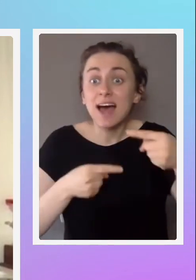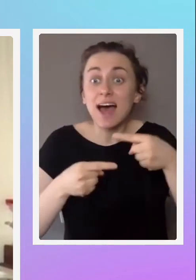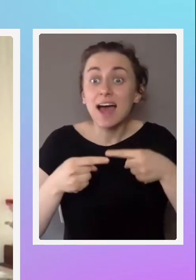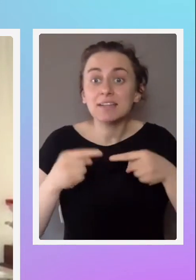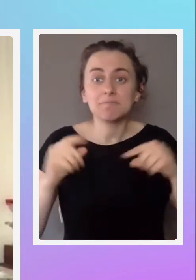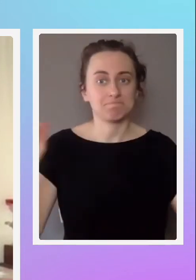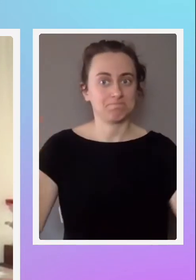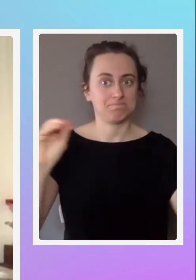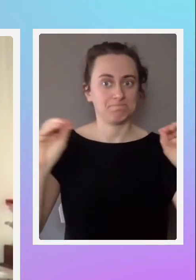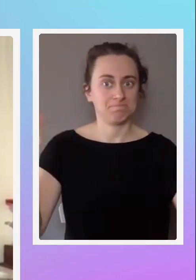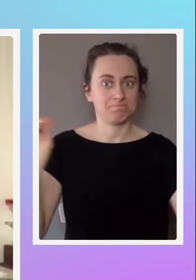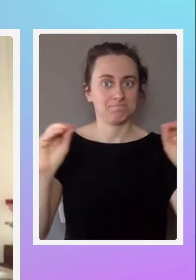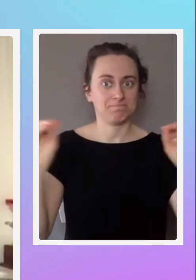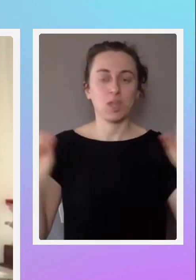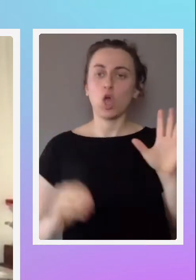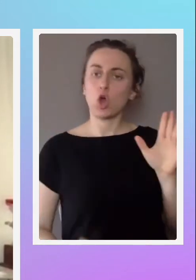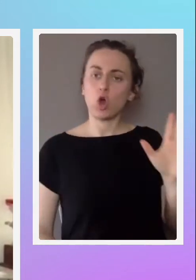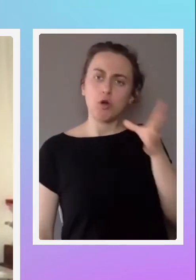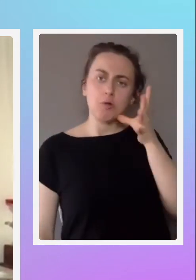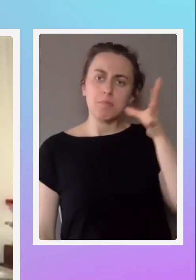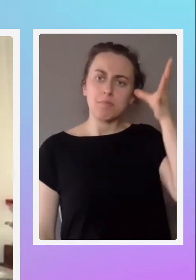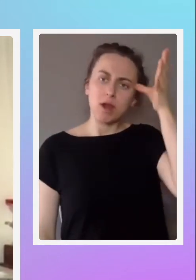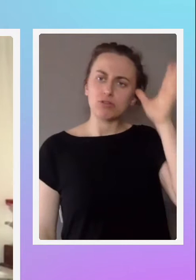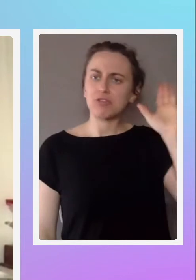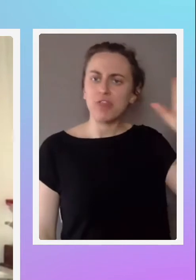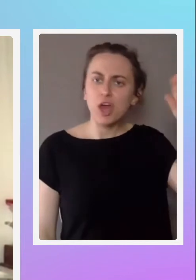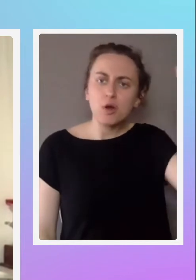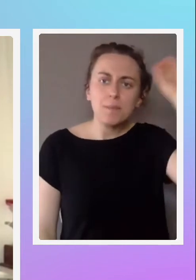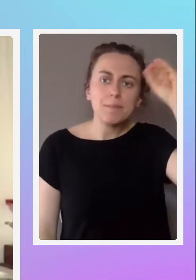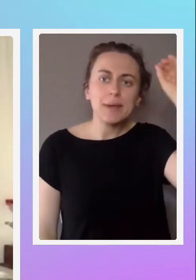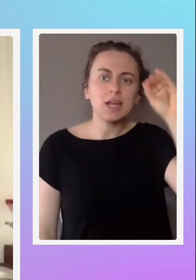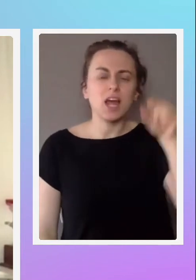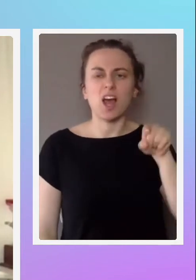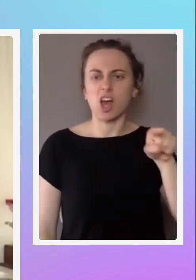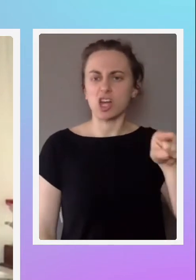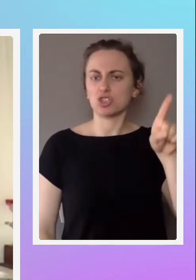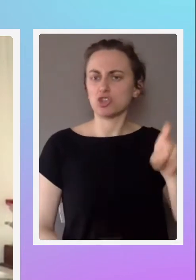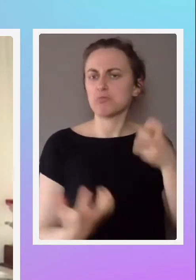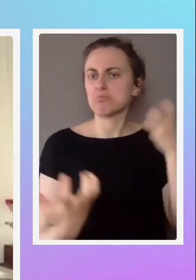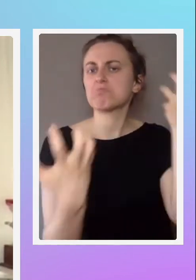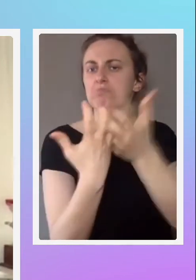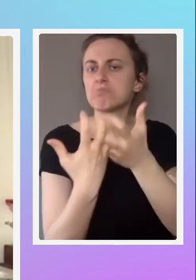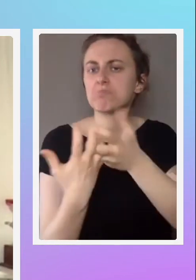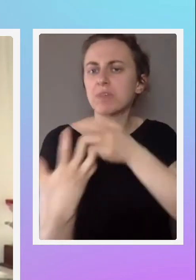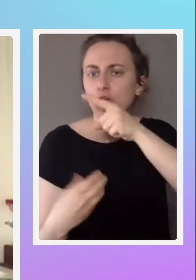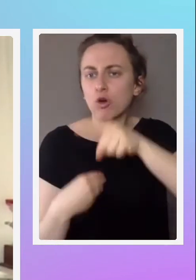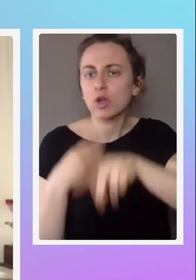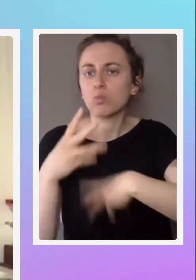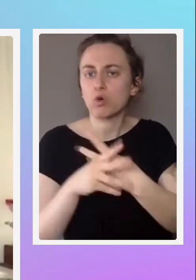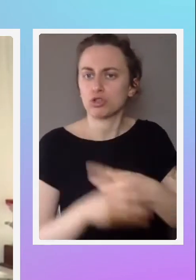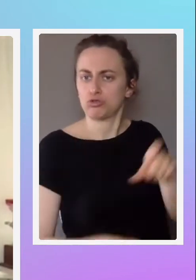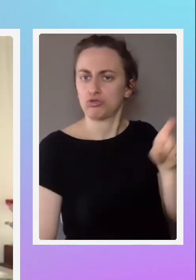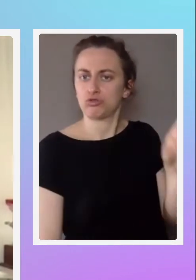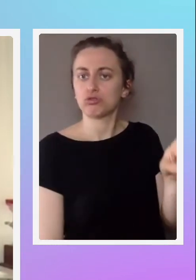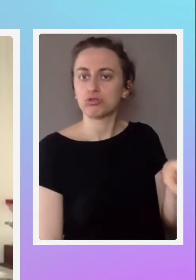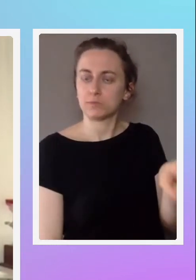that she should try to live in a hearing world by accommodation through speech reading.